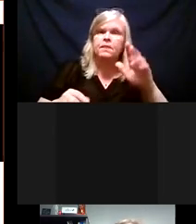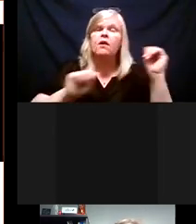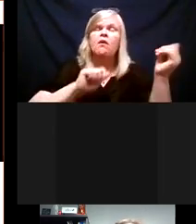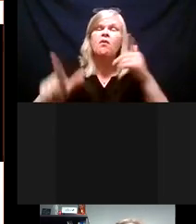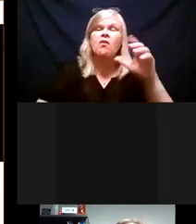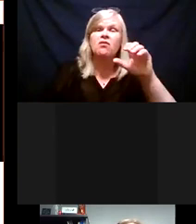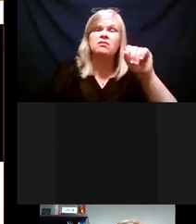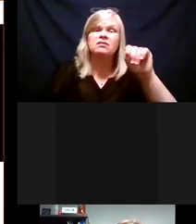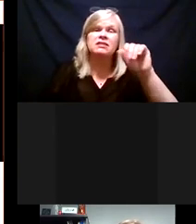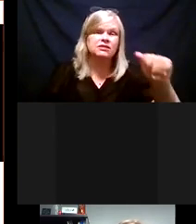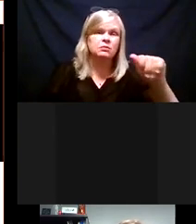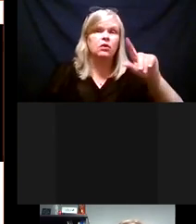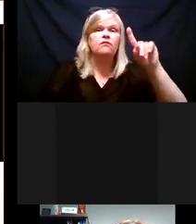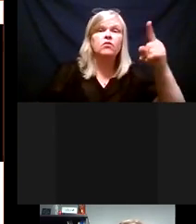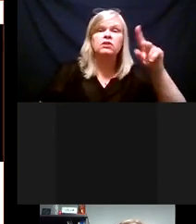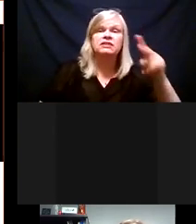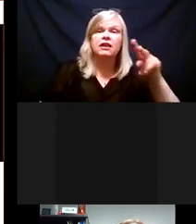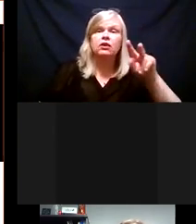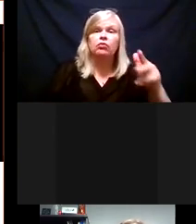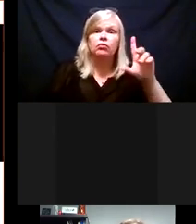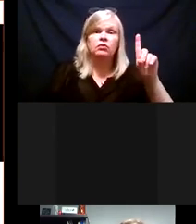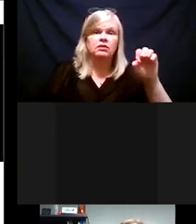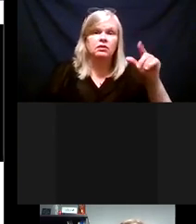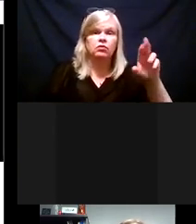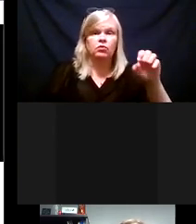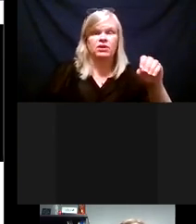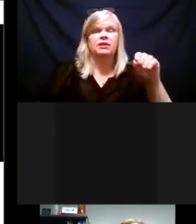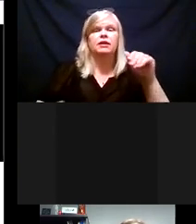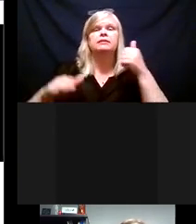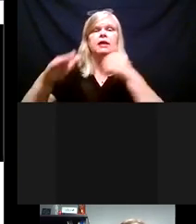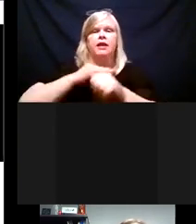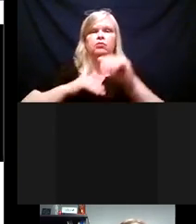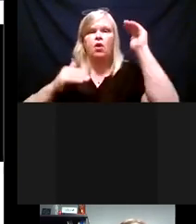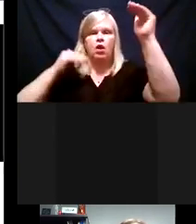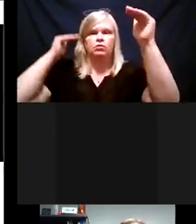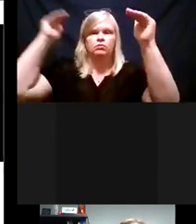THE 1ST, 2ND OR 3RD DEGREE ARE ALL FILED IN ADULT COURT.